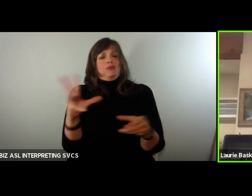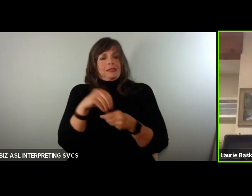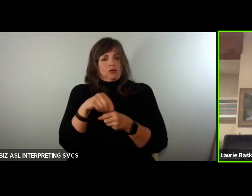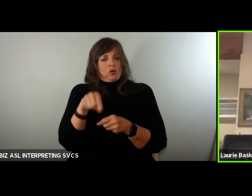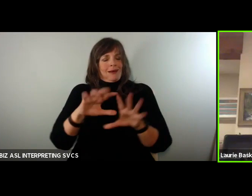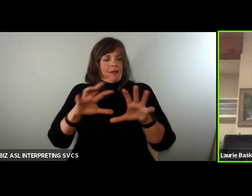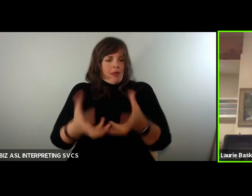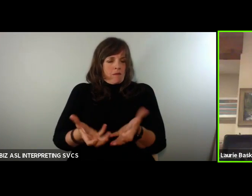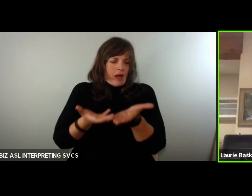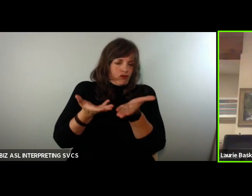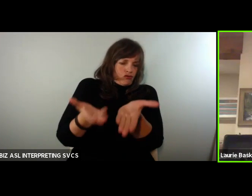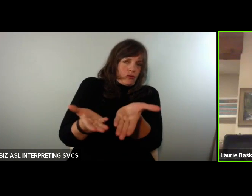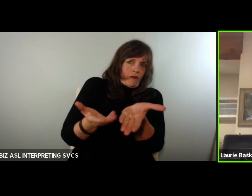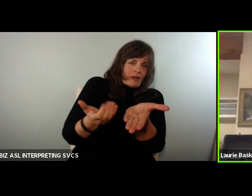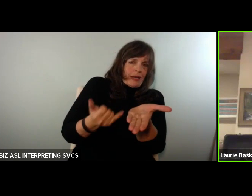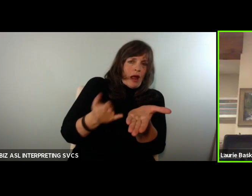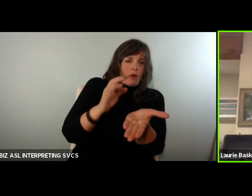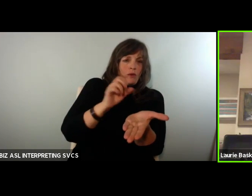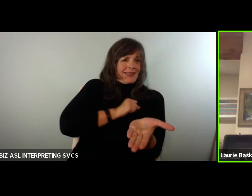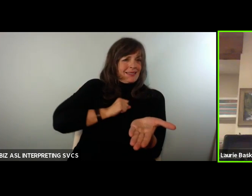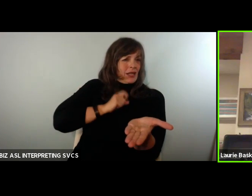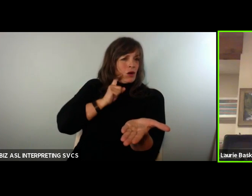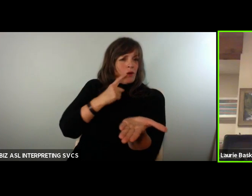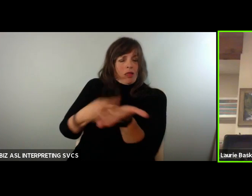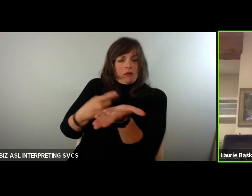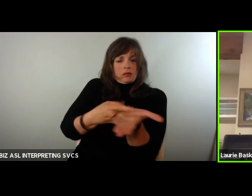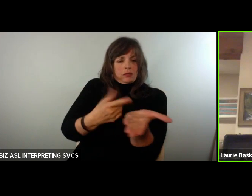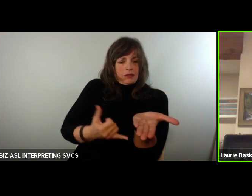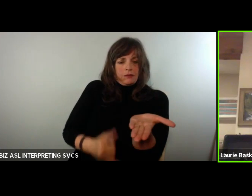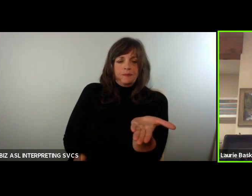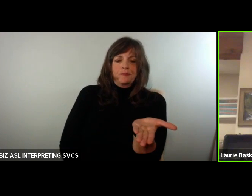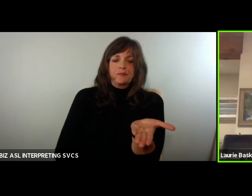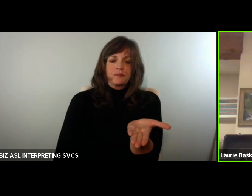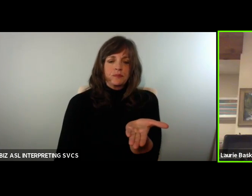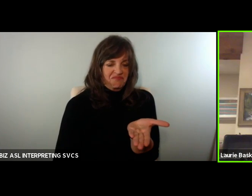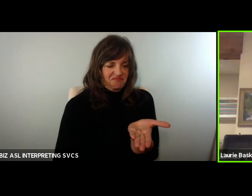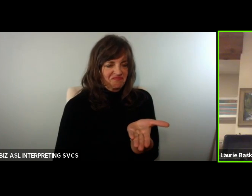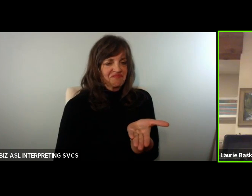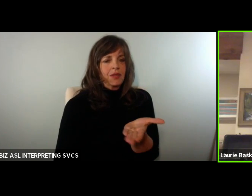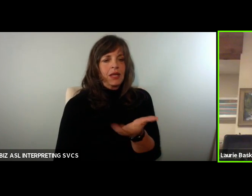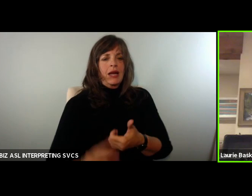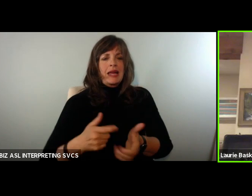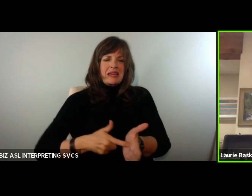that is also now before the senate. Mandated emergency paid leave for employees